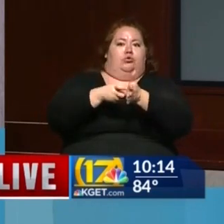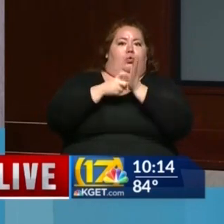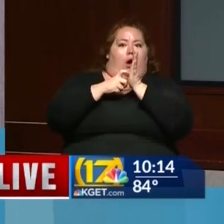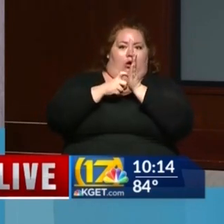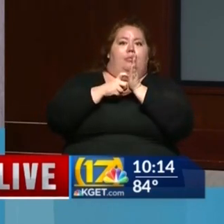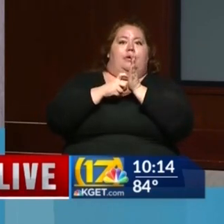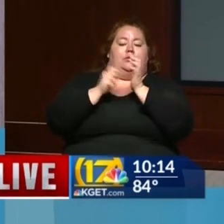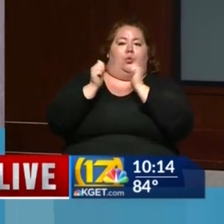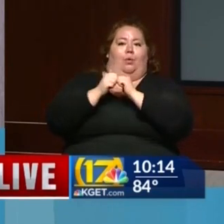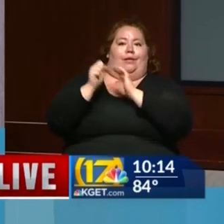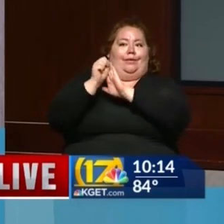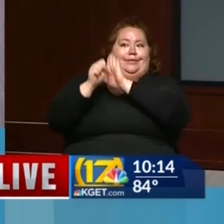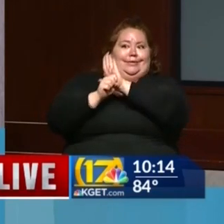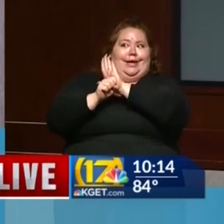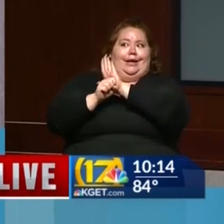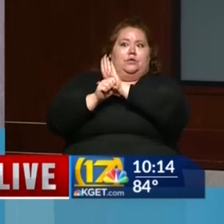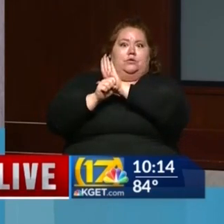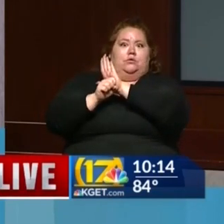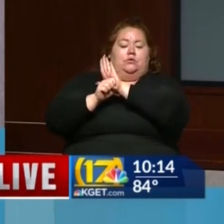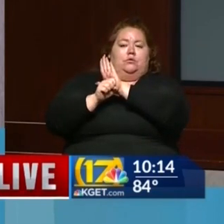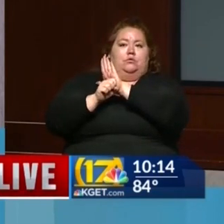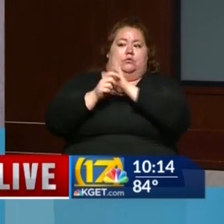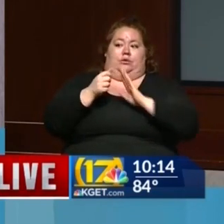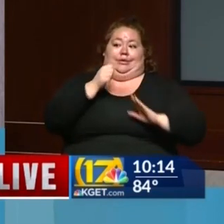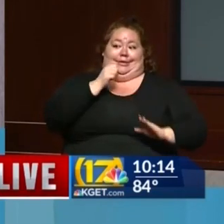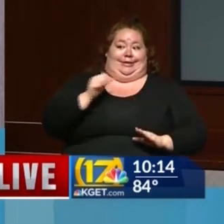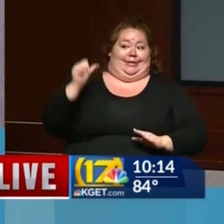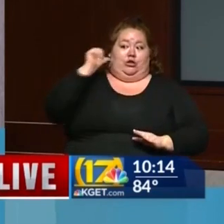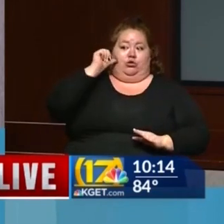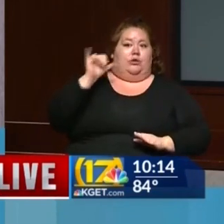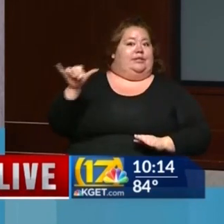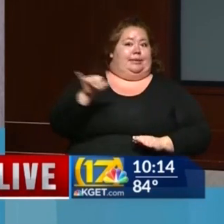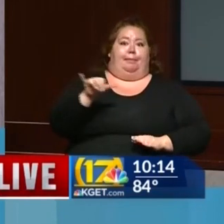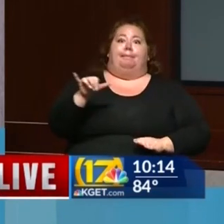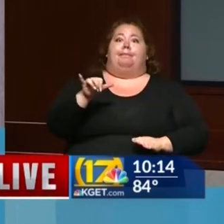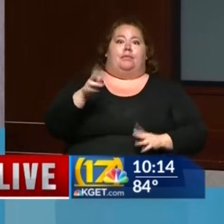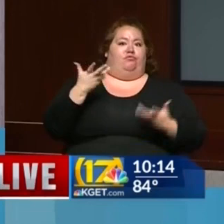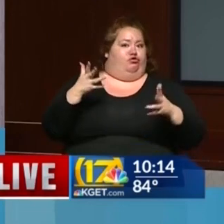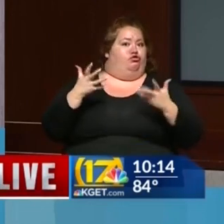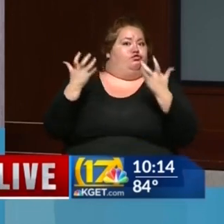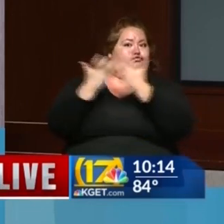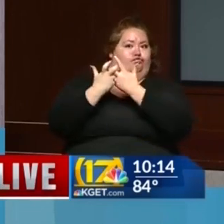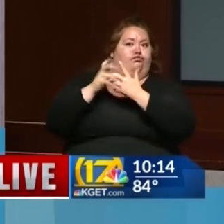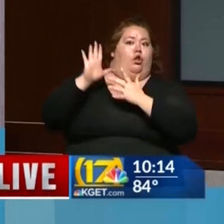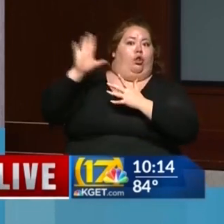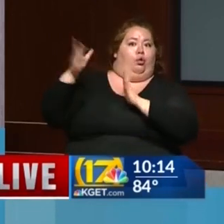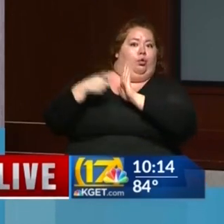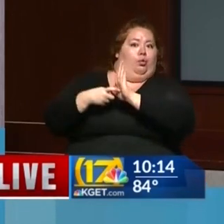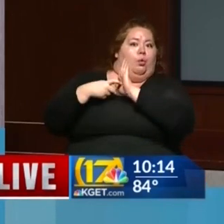STATE REQUIREMENTS TO MOVE INTO THE NEXT TIER. THE RED TIER.